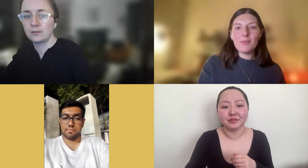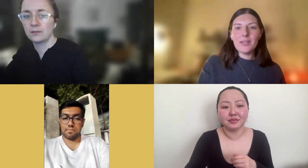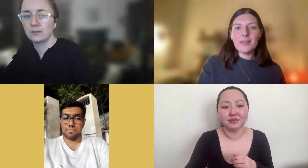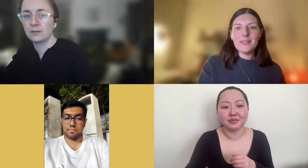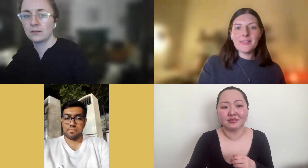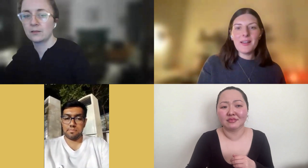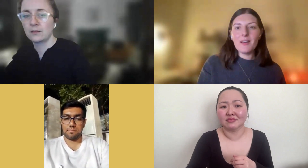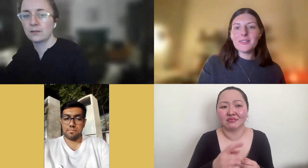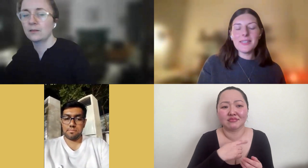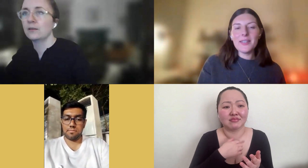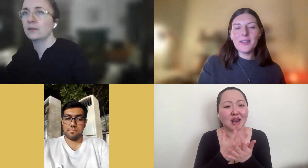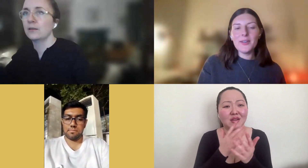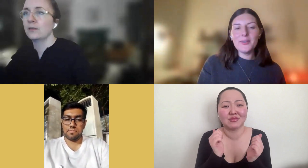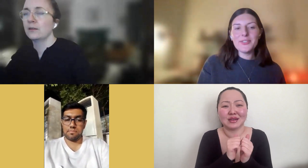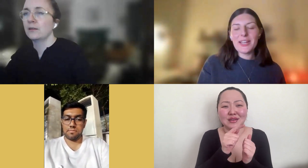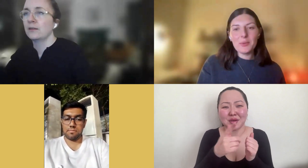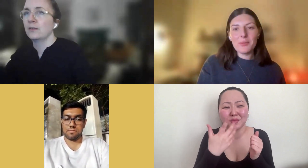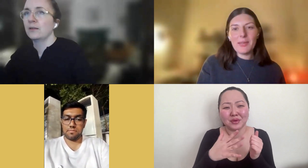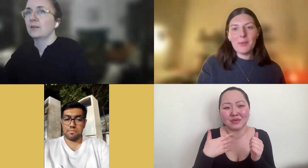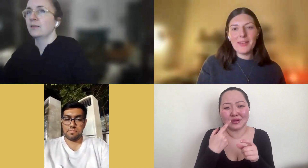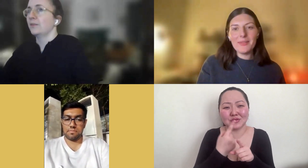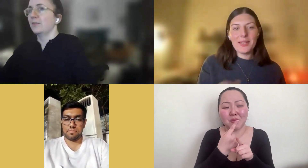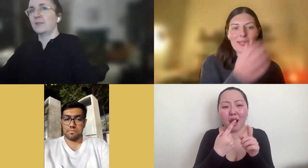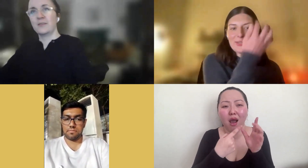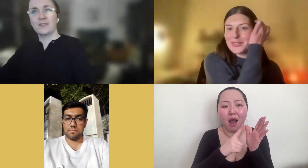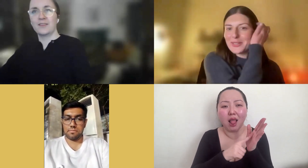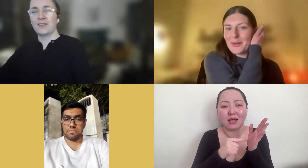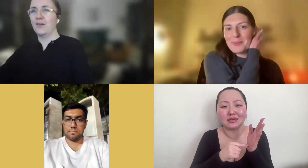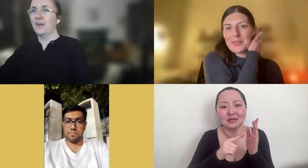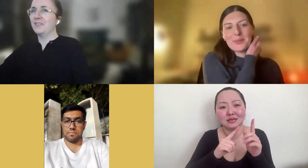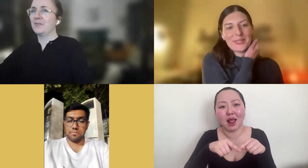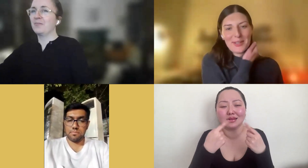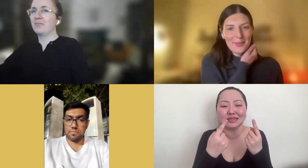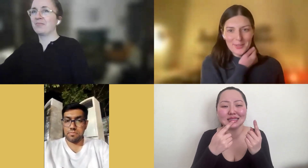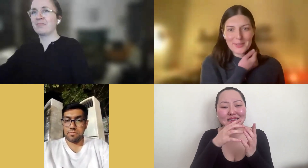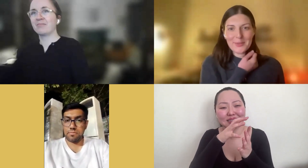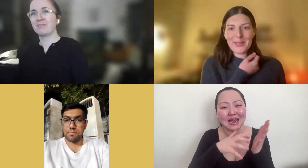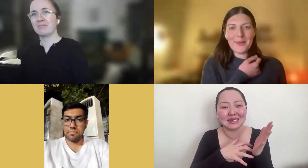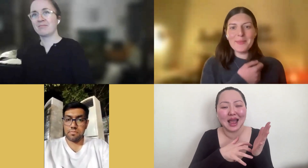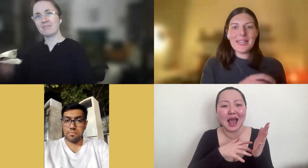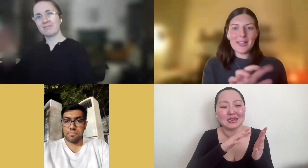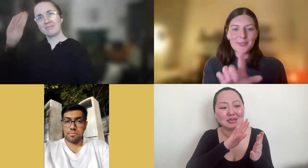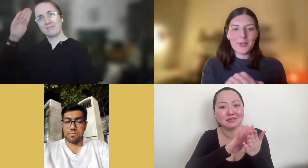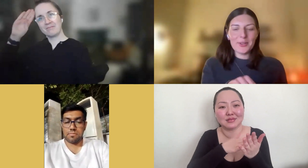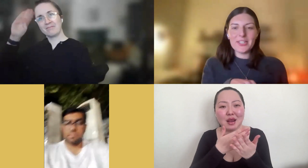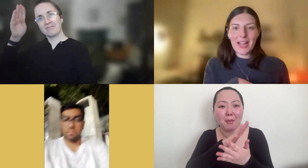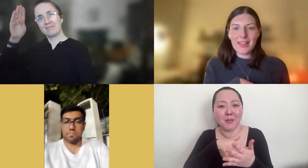the key readings our CEO shared with me when I joined the company or just after, I saw her in